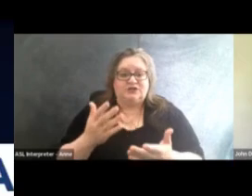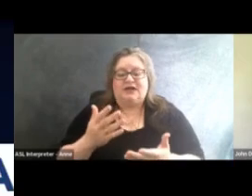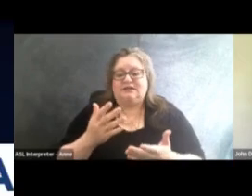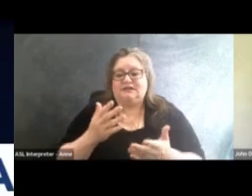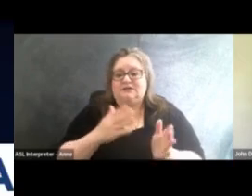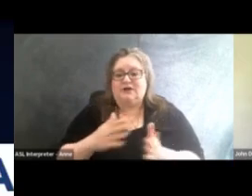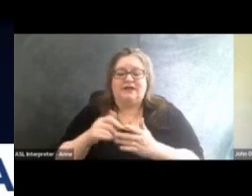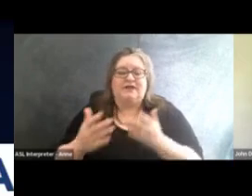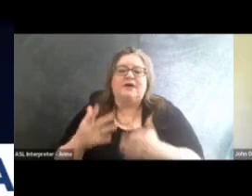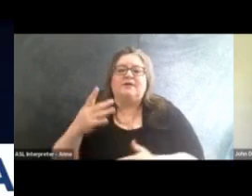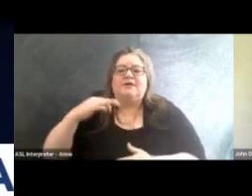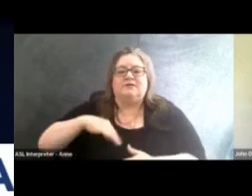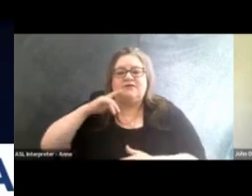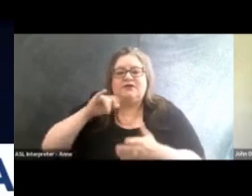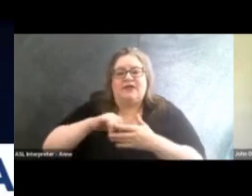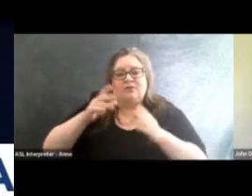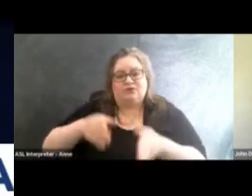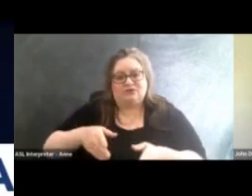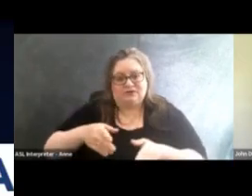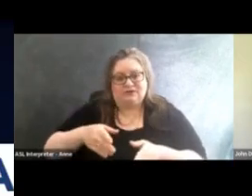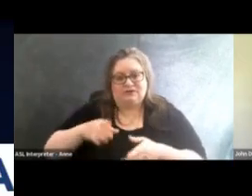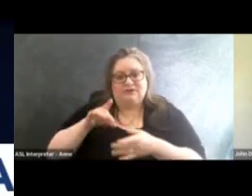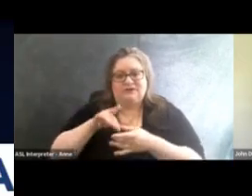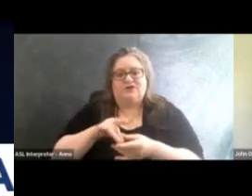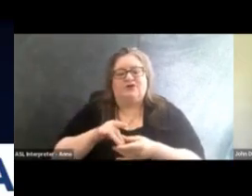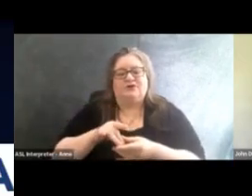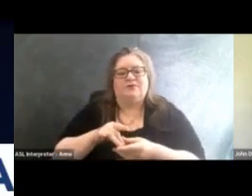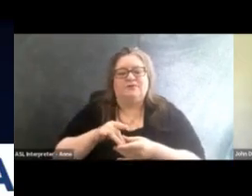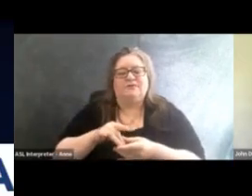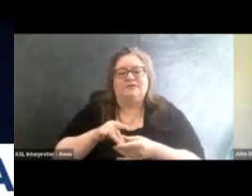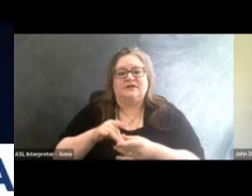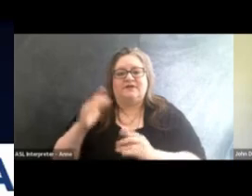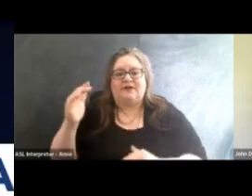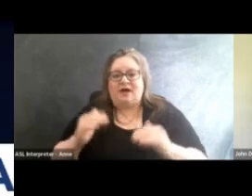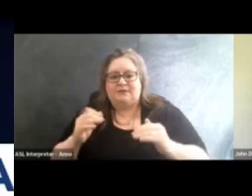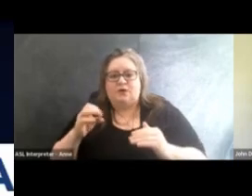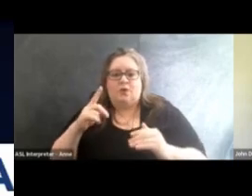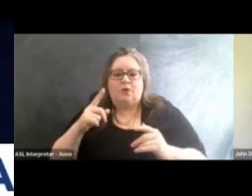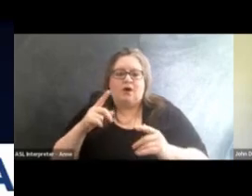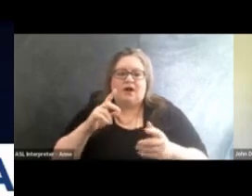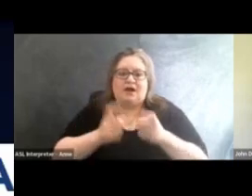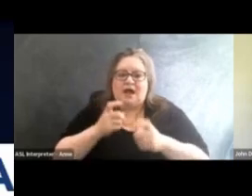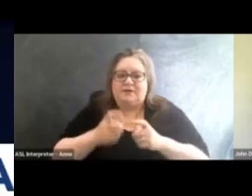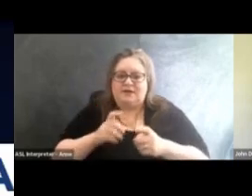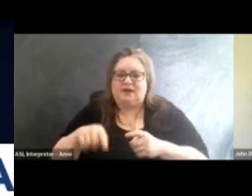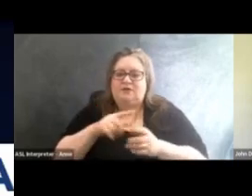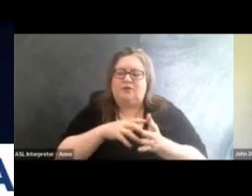be useful for that person in terms of compensating or accommodating those weak the the